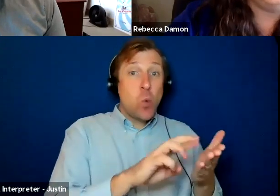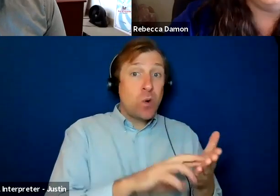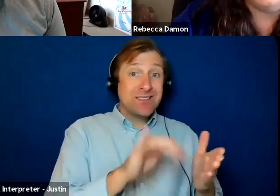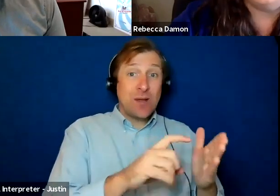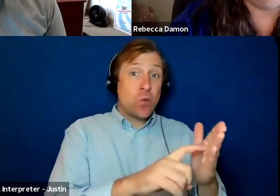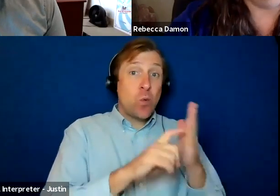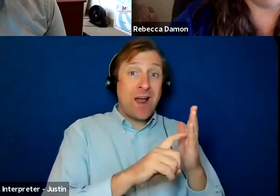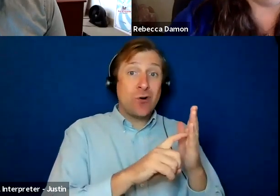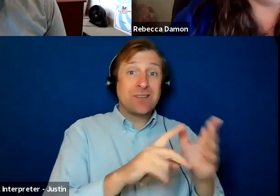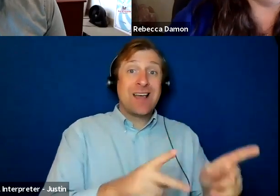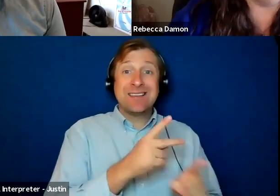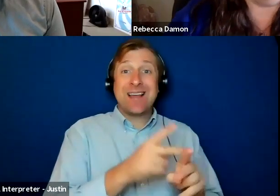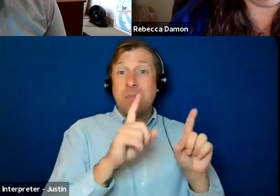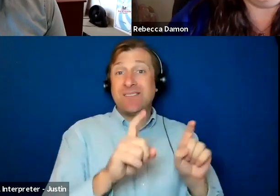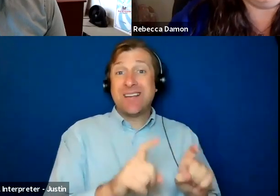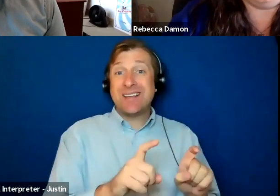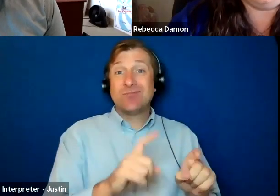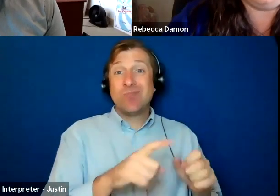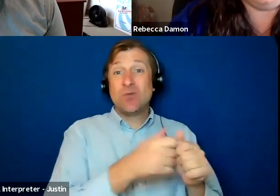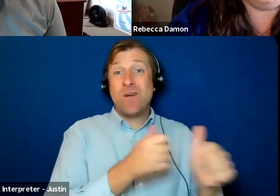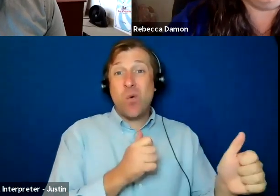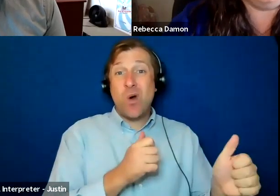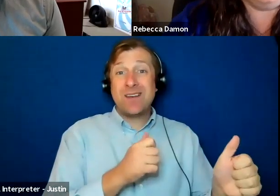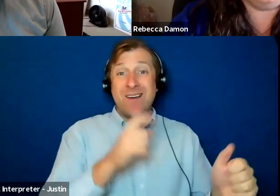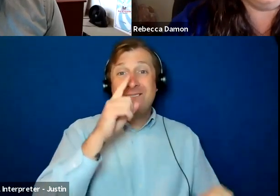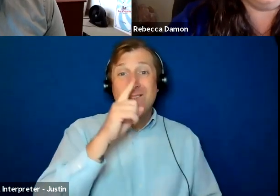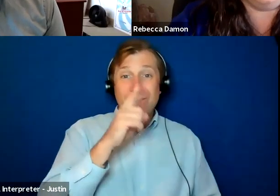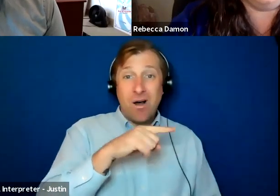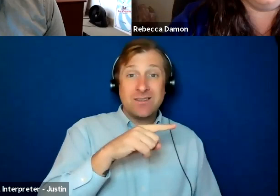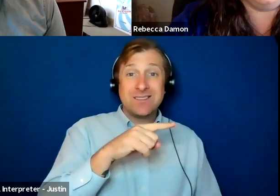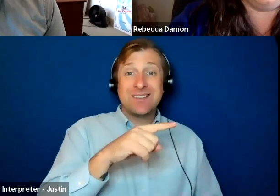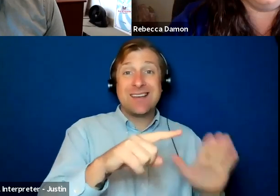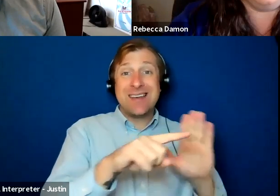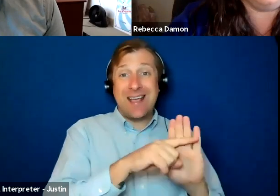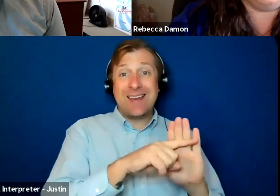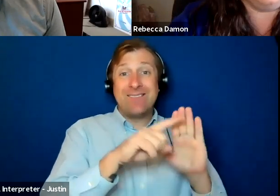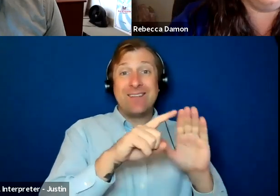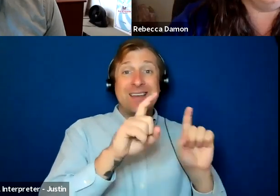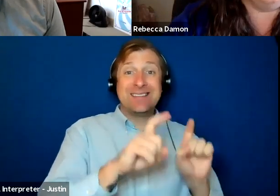a certain type of test is to avoid false negatives. And so our, the Return to Work Agreement